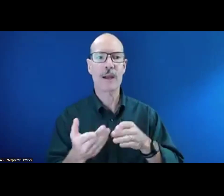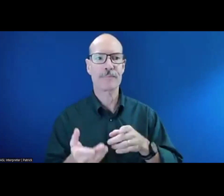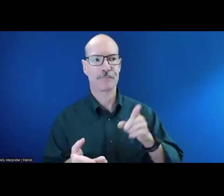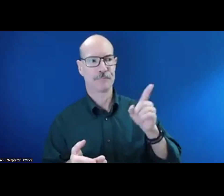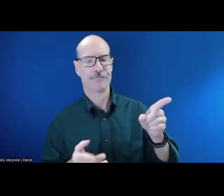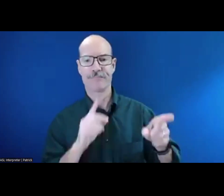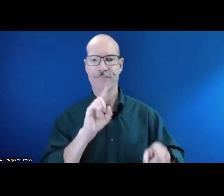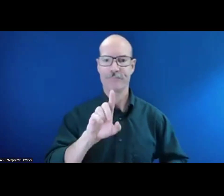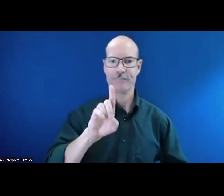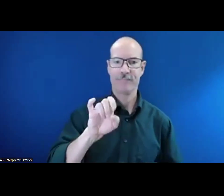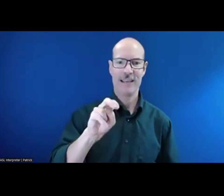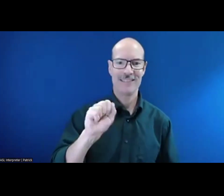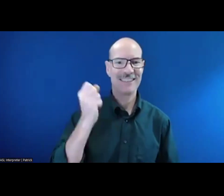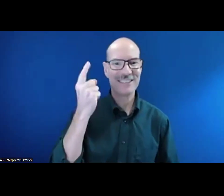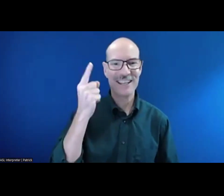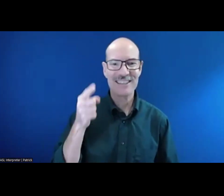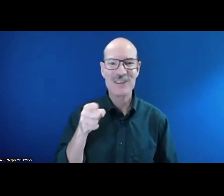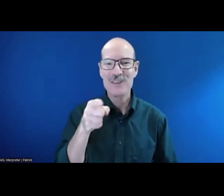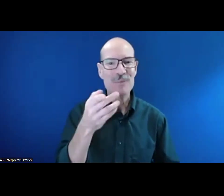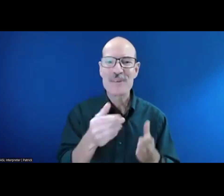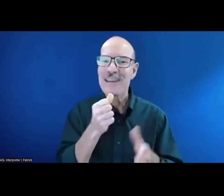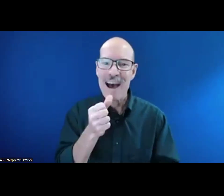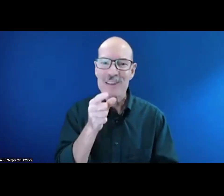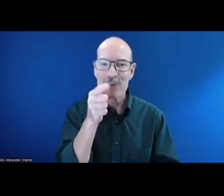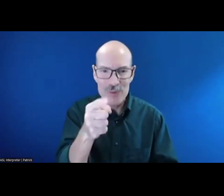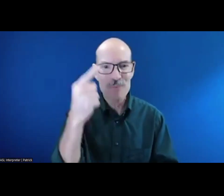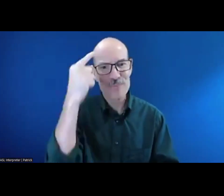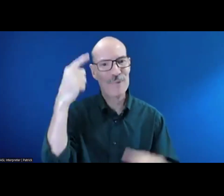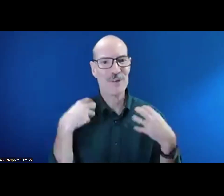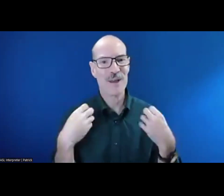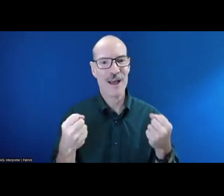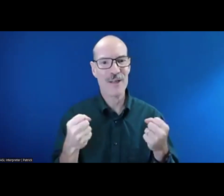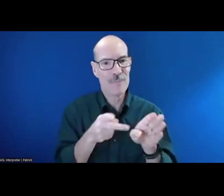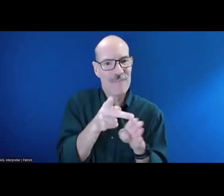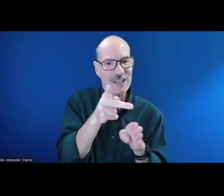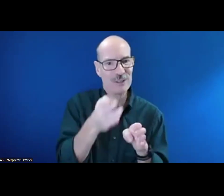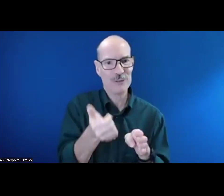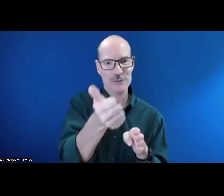You are not necessarily a mental health professional, and you may note some of the signs, but you may not.